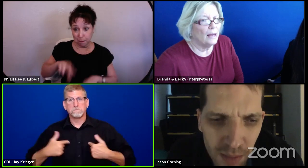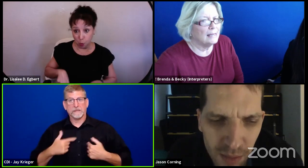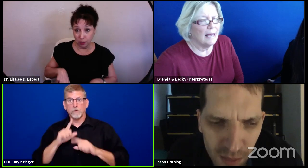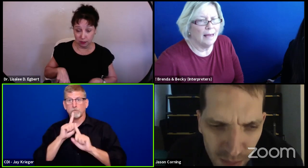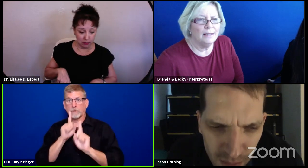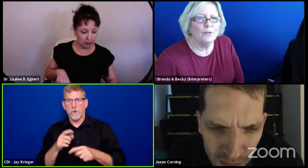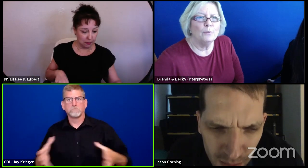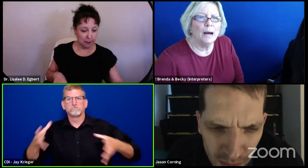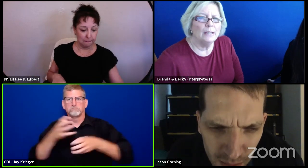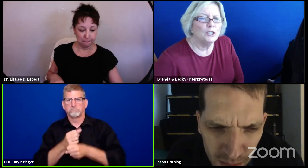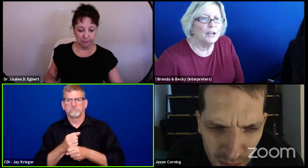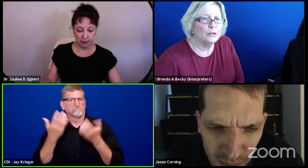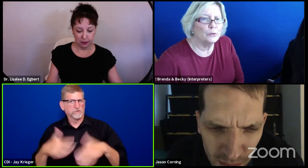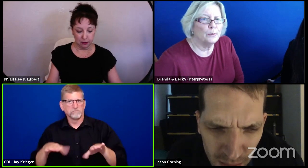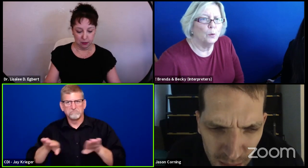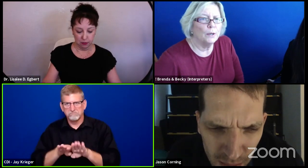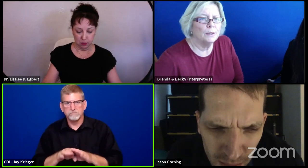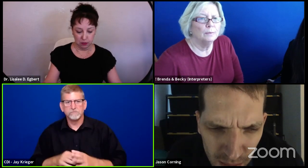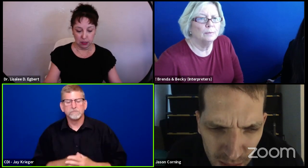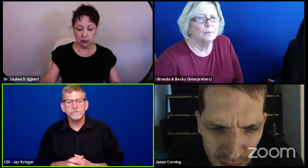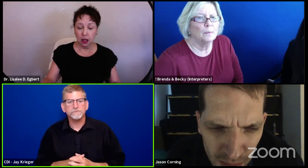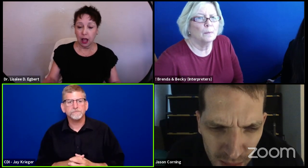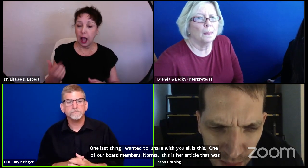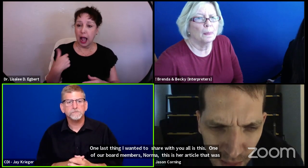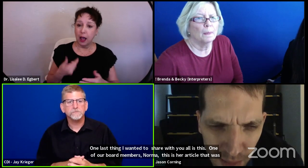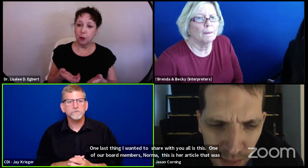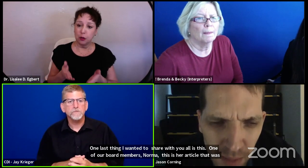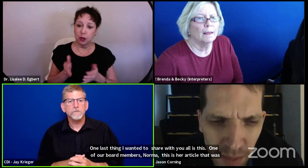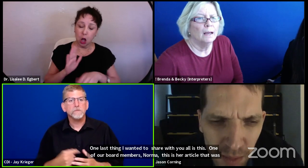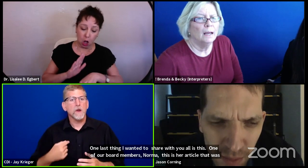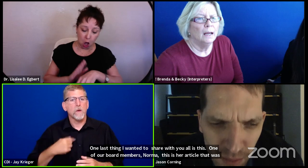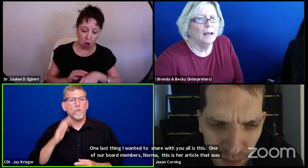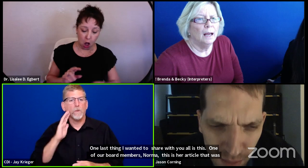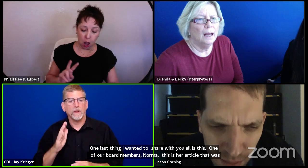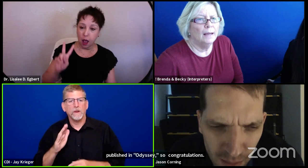That's the end of my chair's report.